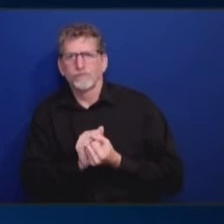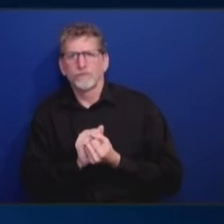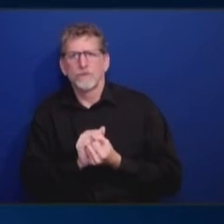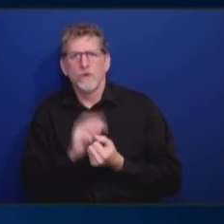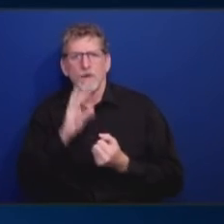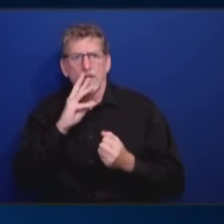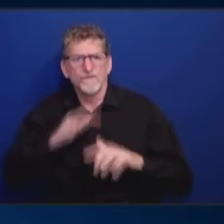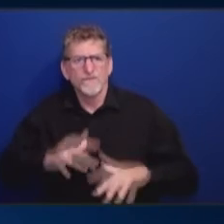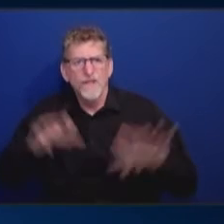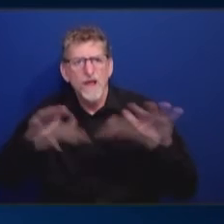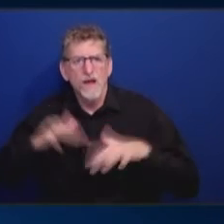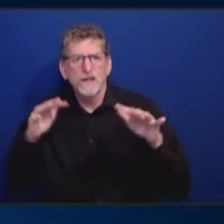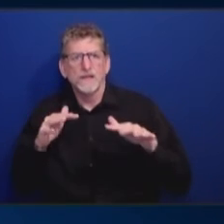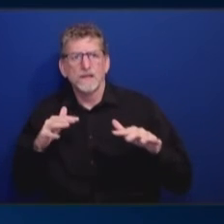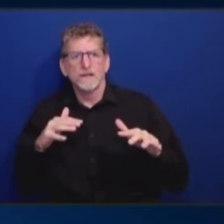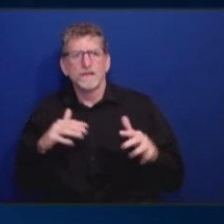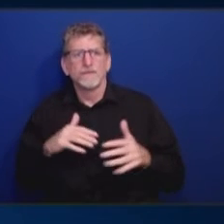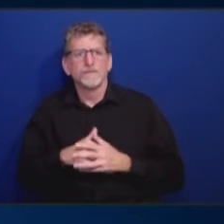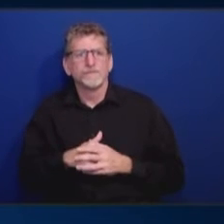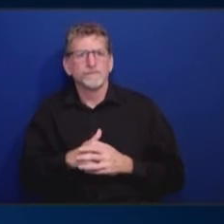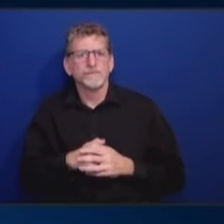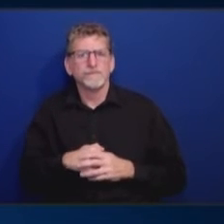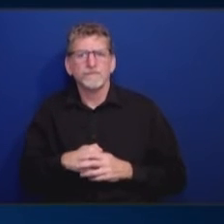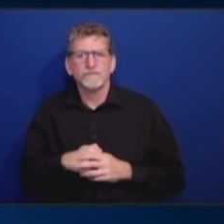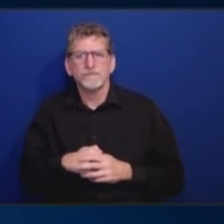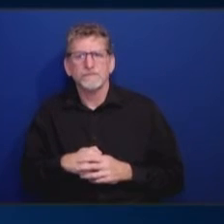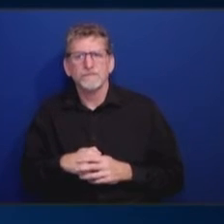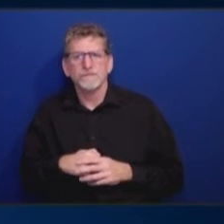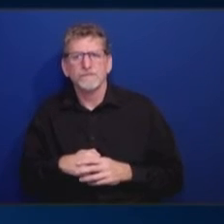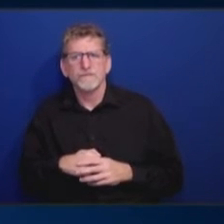make it on the map, but it's down there as hurricane Ida below.